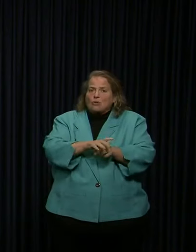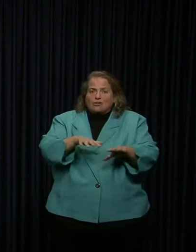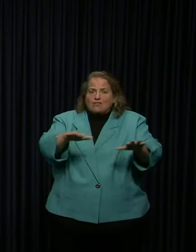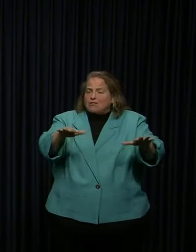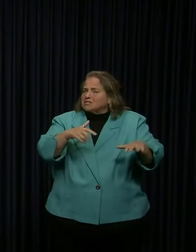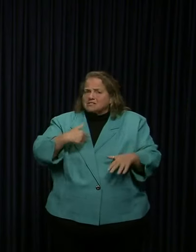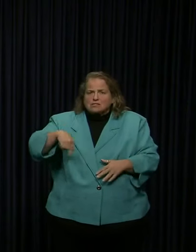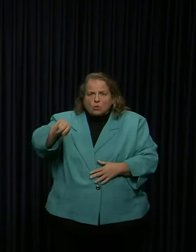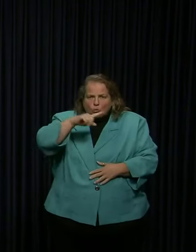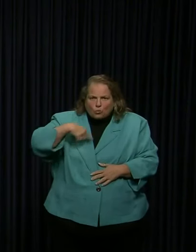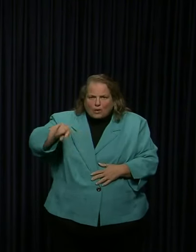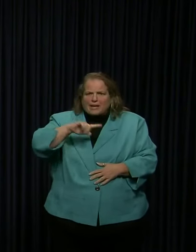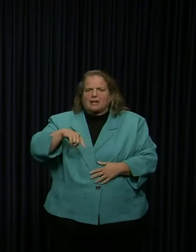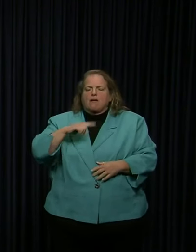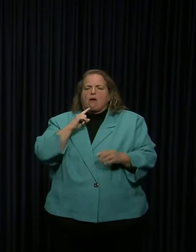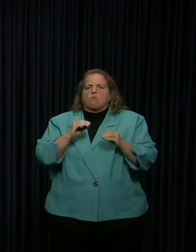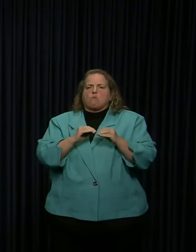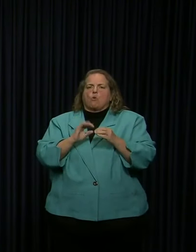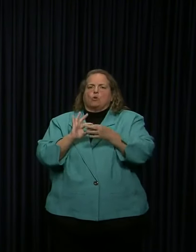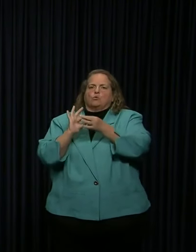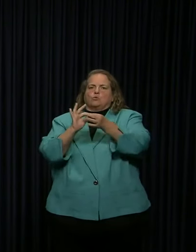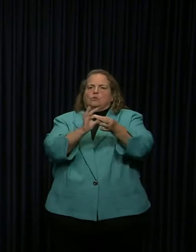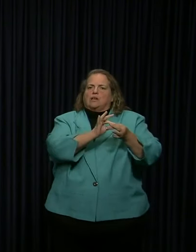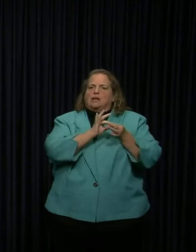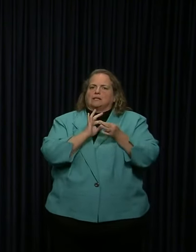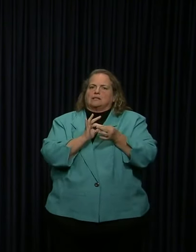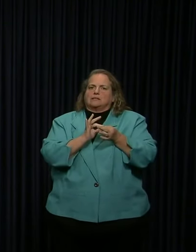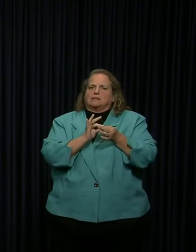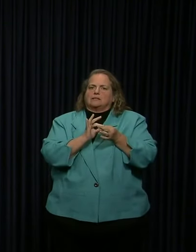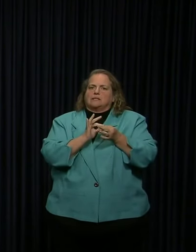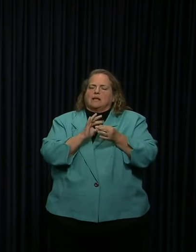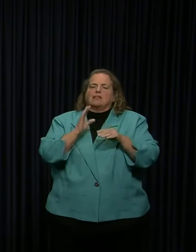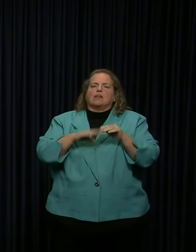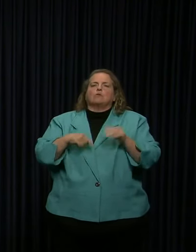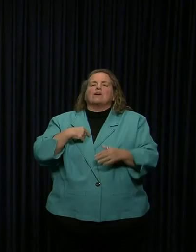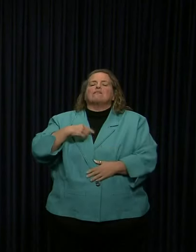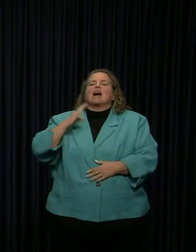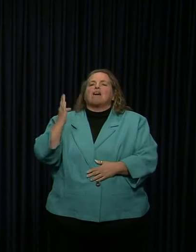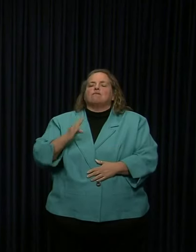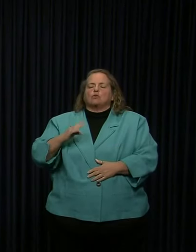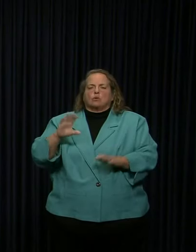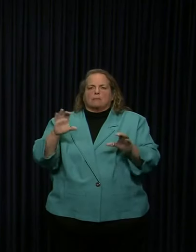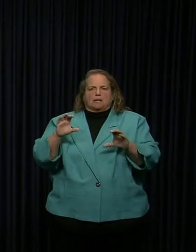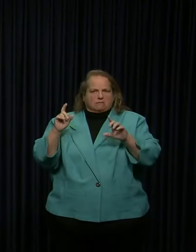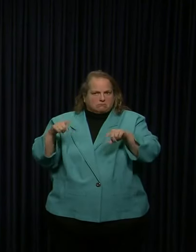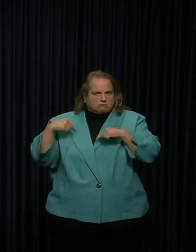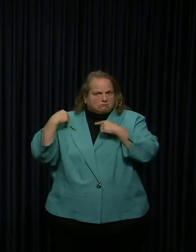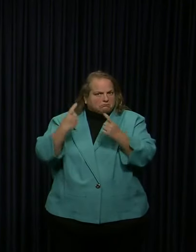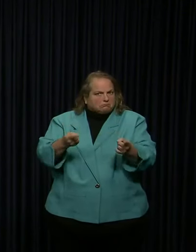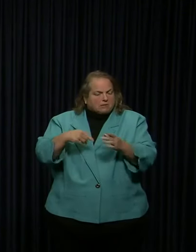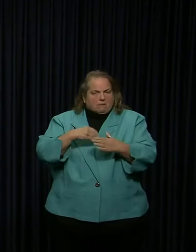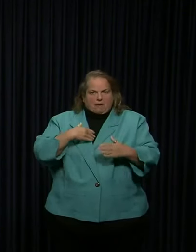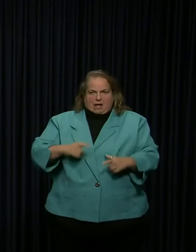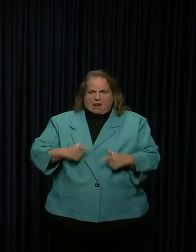THE NUMBER BUN DIRECTIVE, YOU SHOULDN'T BE ANYWHERE THERON HOME OR WORK OR GETTING SPECIAL